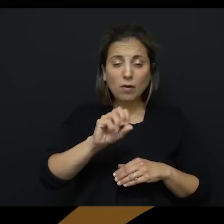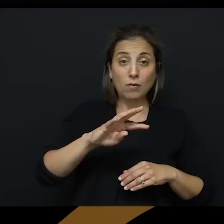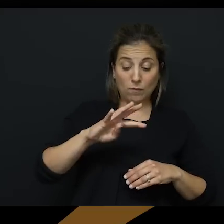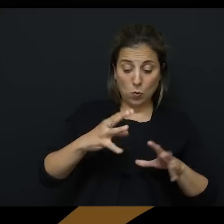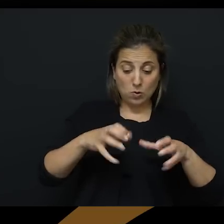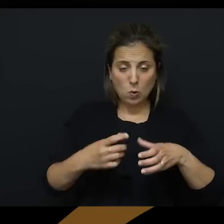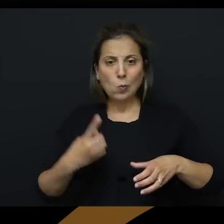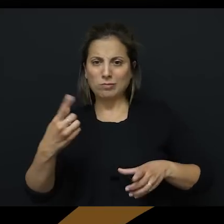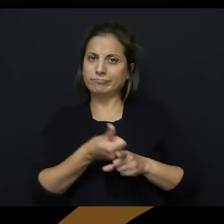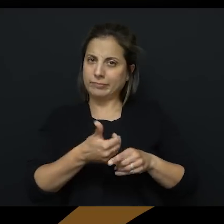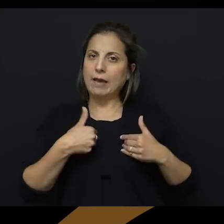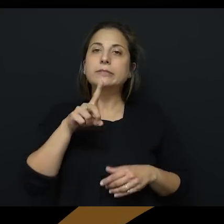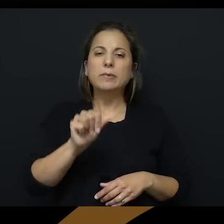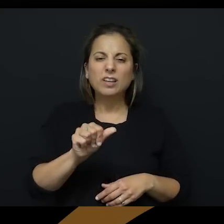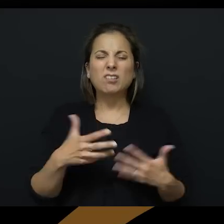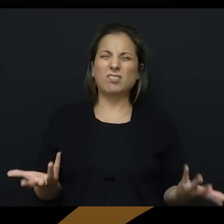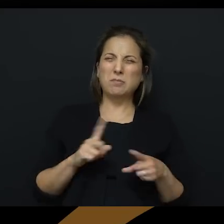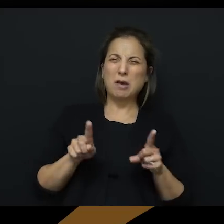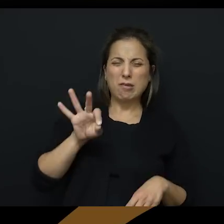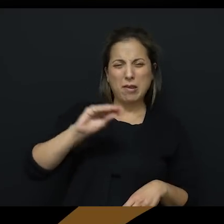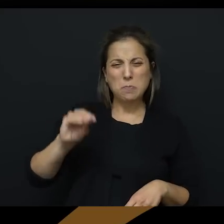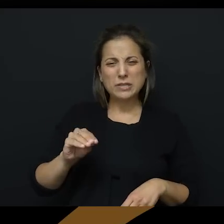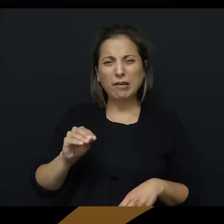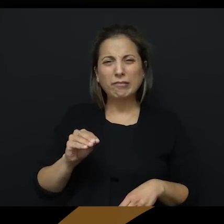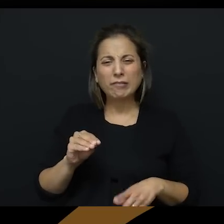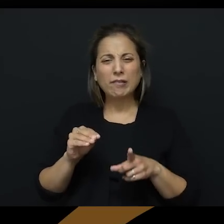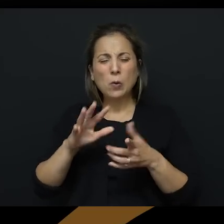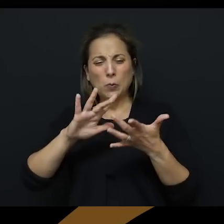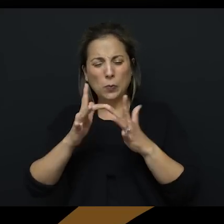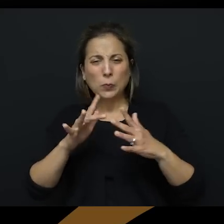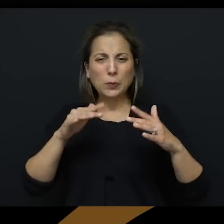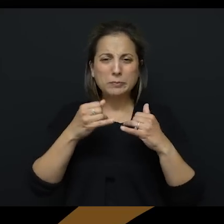Yet 98% of the US-based Web pages are not technically accessible